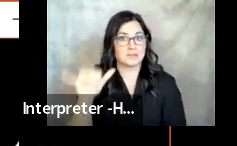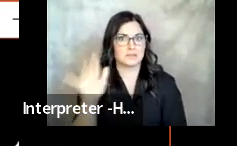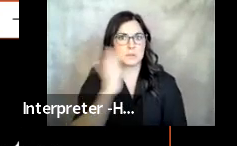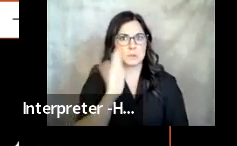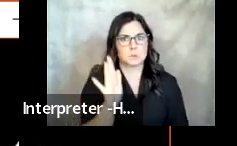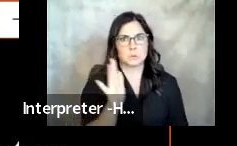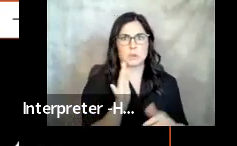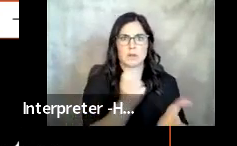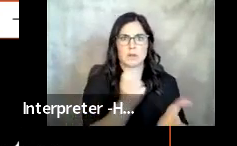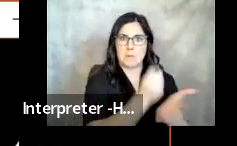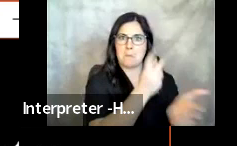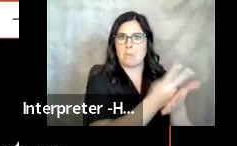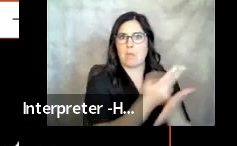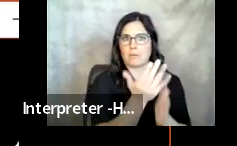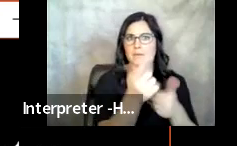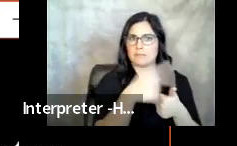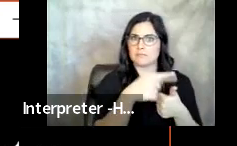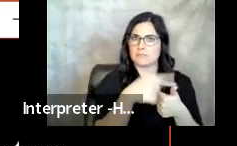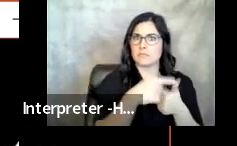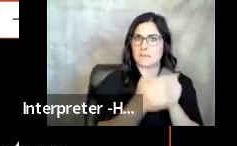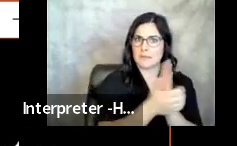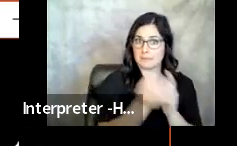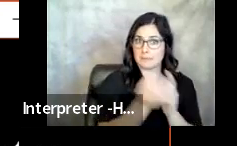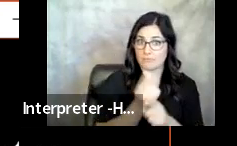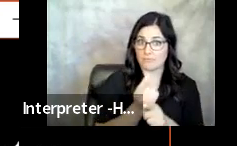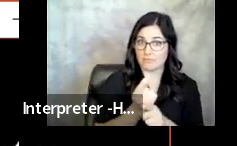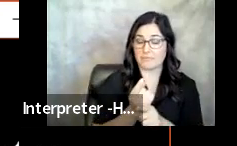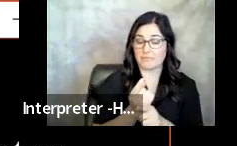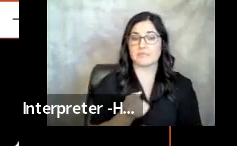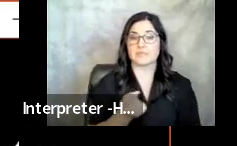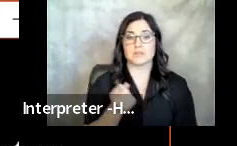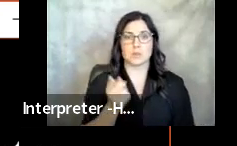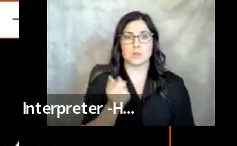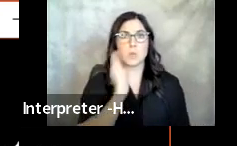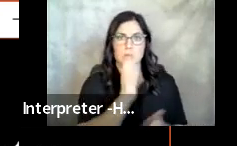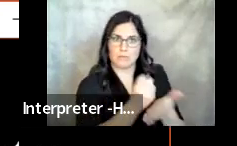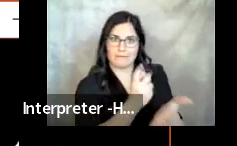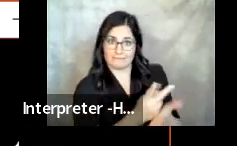The 13th Amendment. You know, it would ratify it.